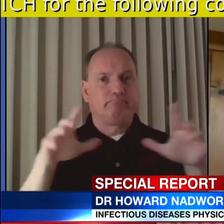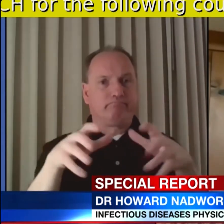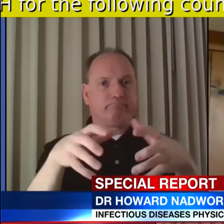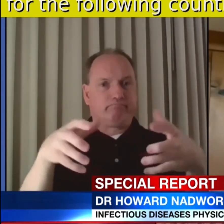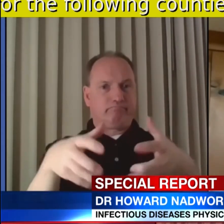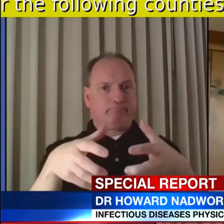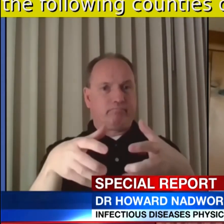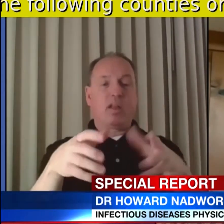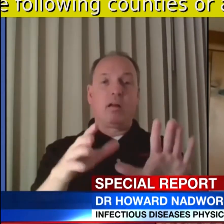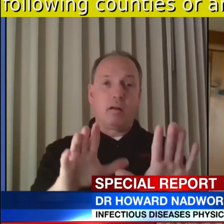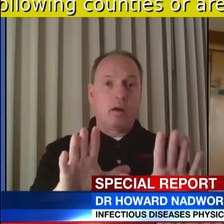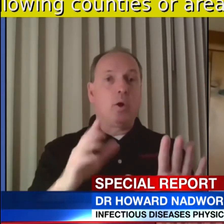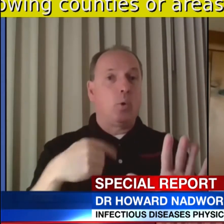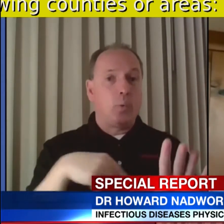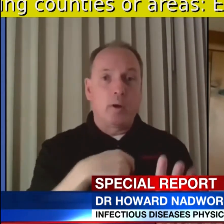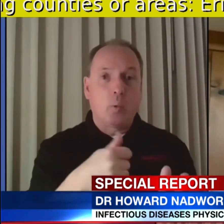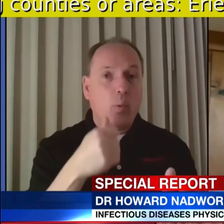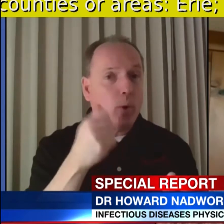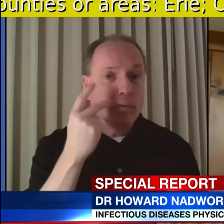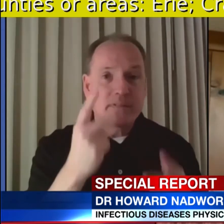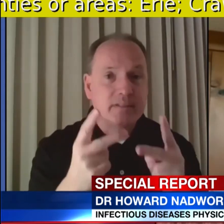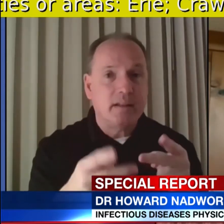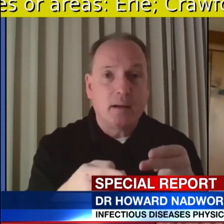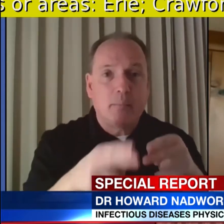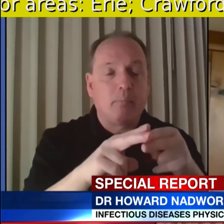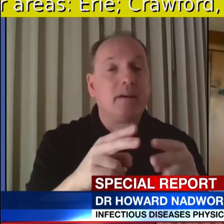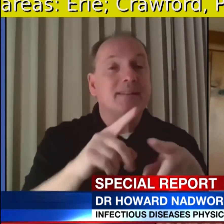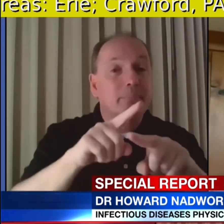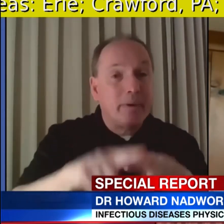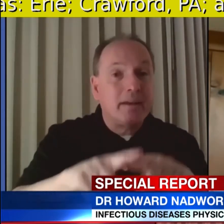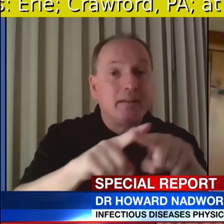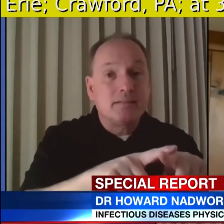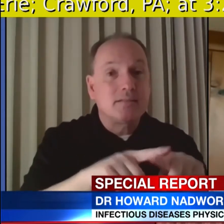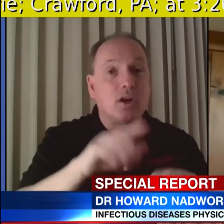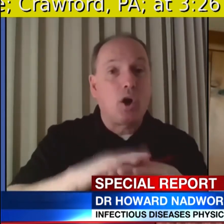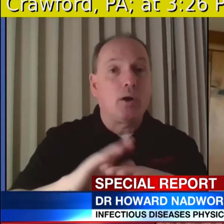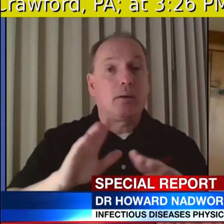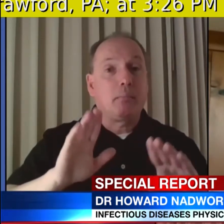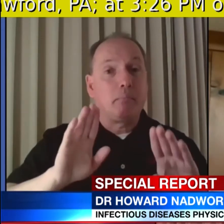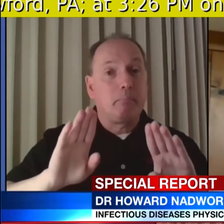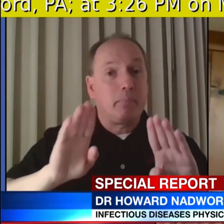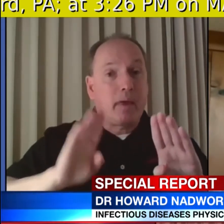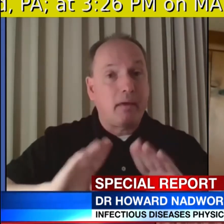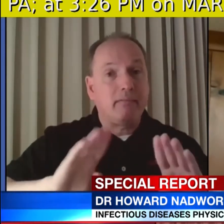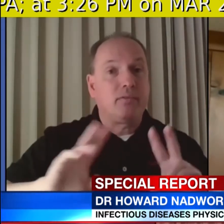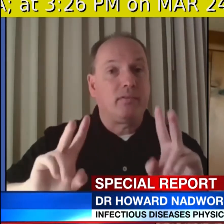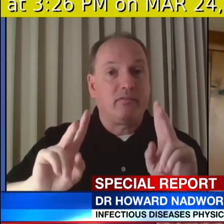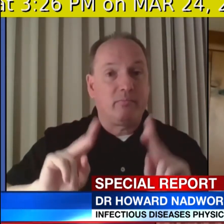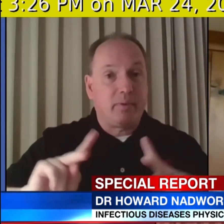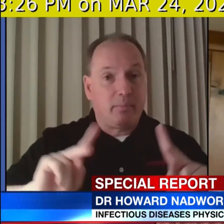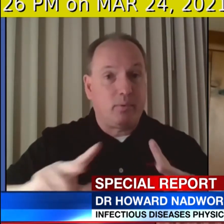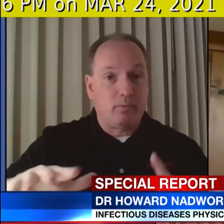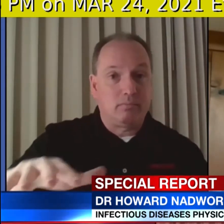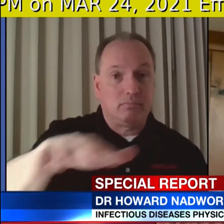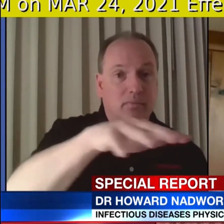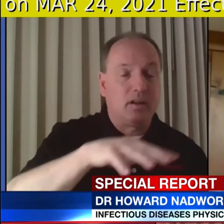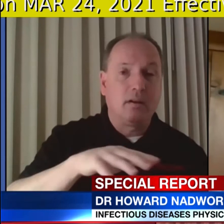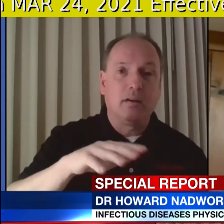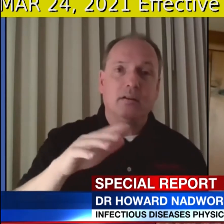WELL, SCOTT, I'M HOPEFUL THAT IF PEOPLE CONTINUE TO BE AWARE, WE WON'T SEE A